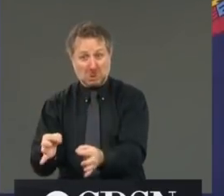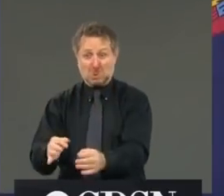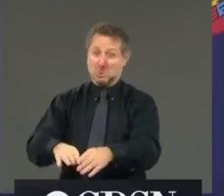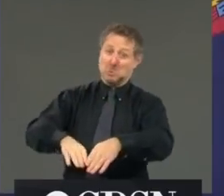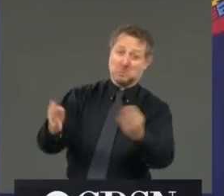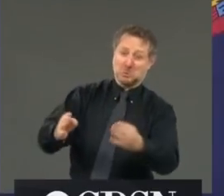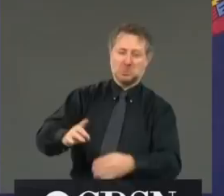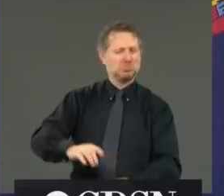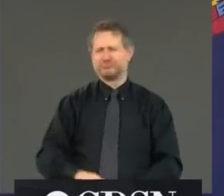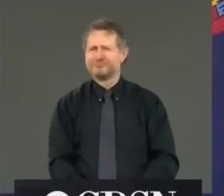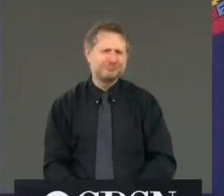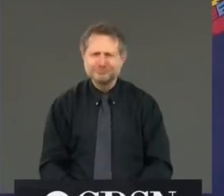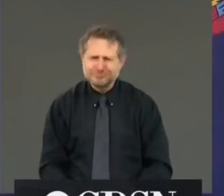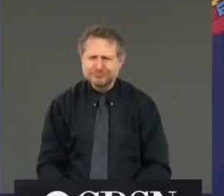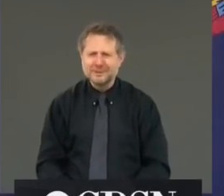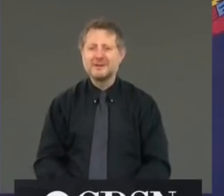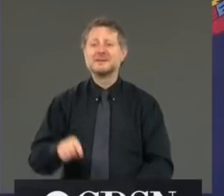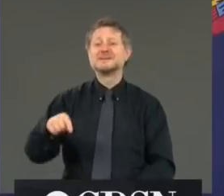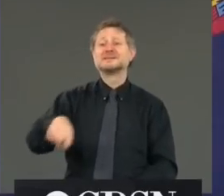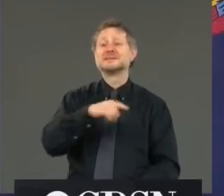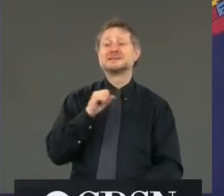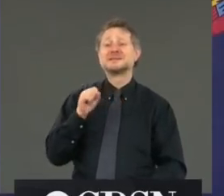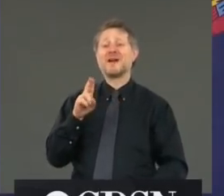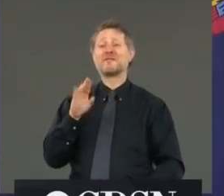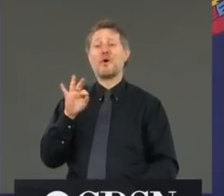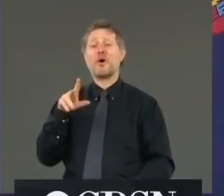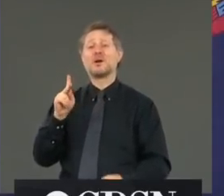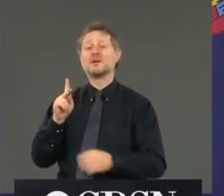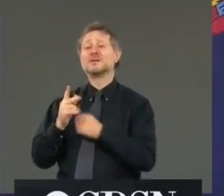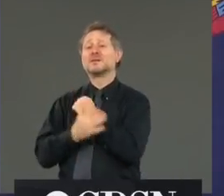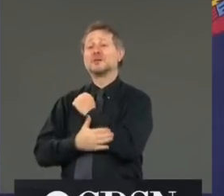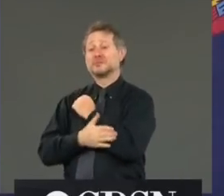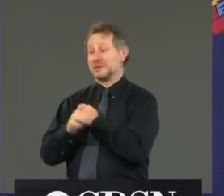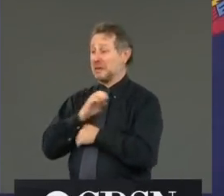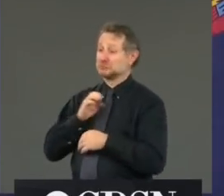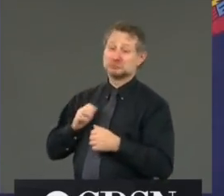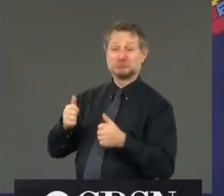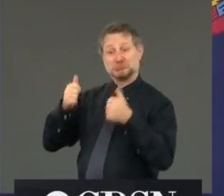YOU CAN GO TO THE STATE DASHBOARD AND YOU CAN SEE THE NUMBERS.